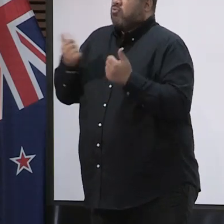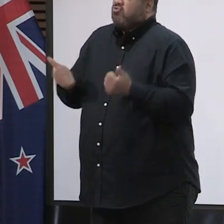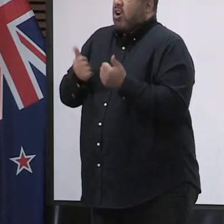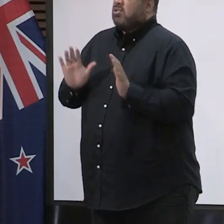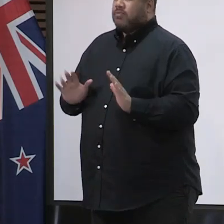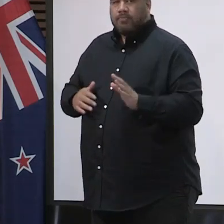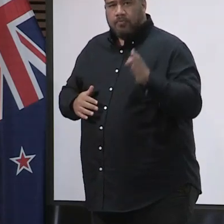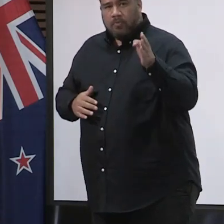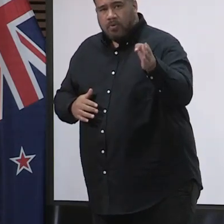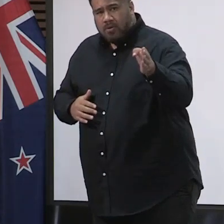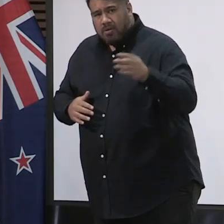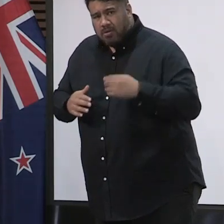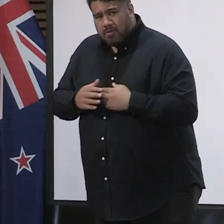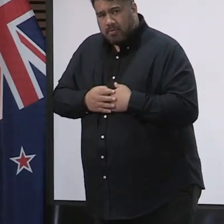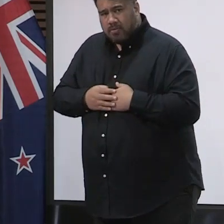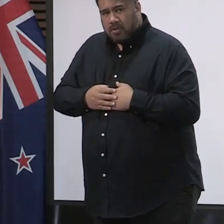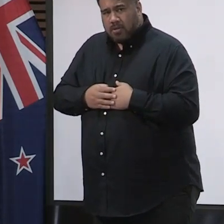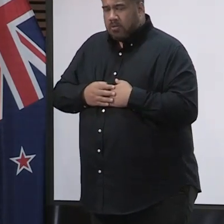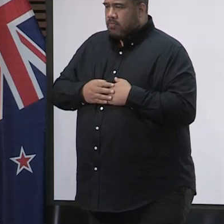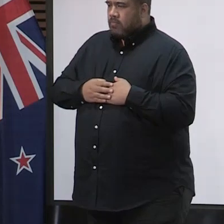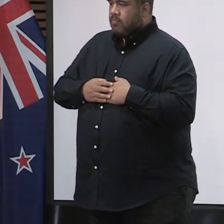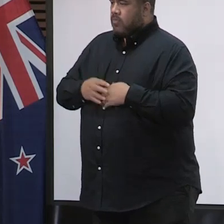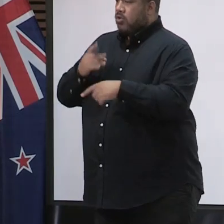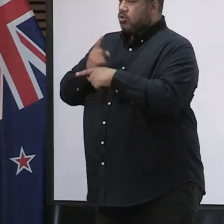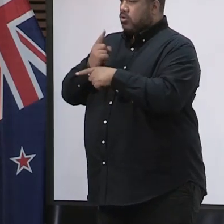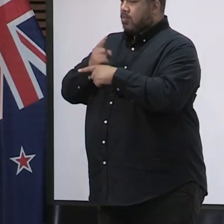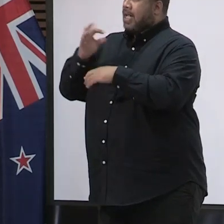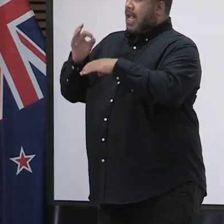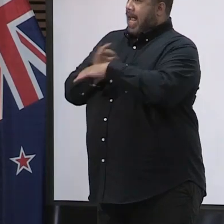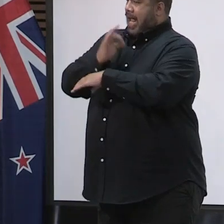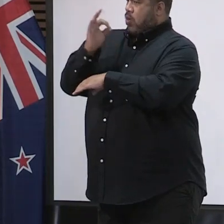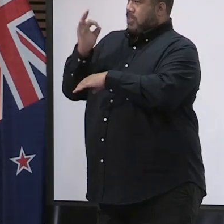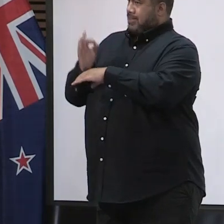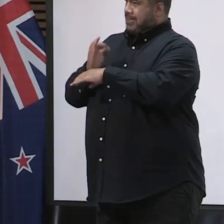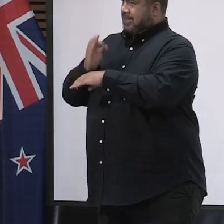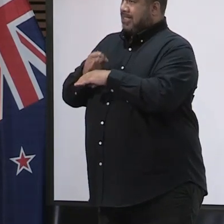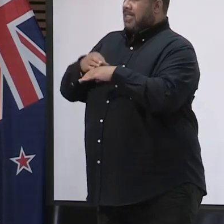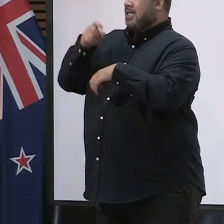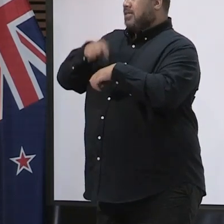aren't seeing there's a risk. This is a